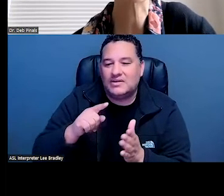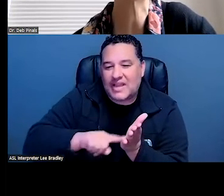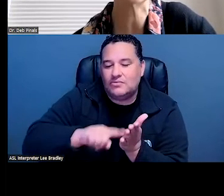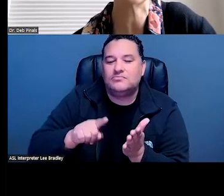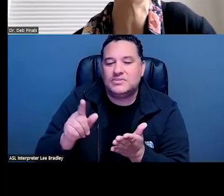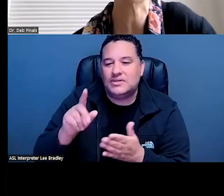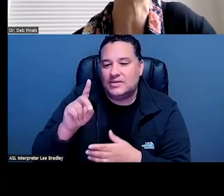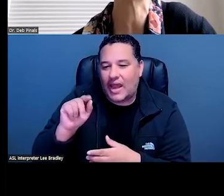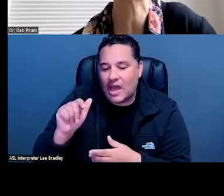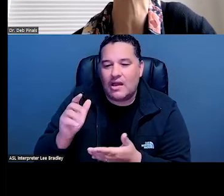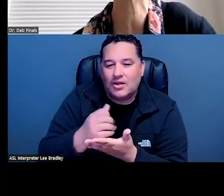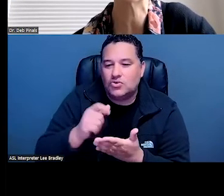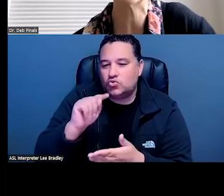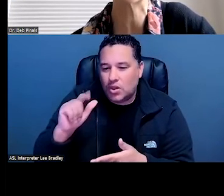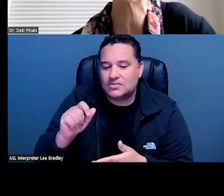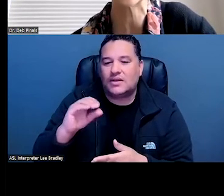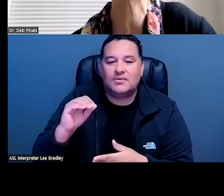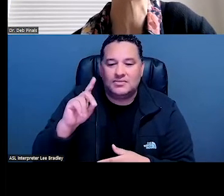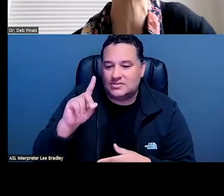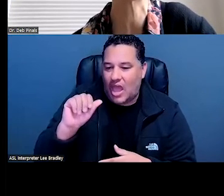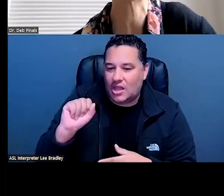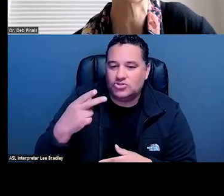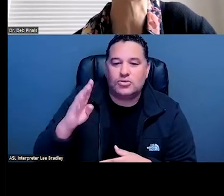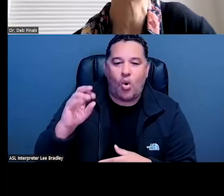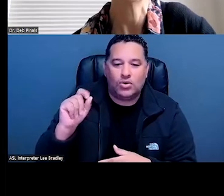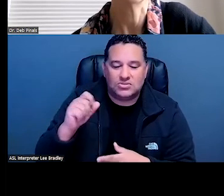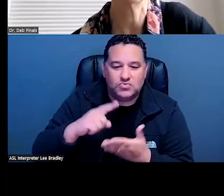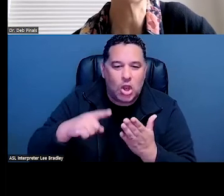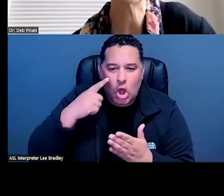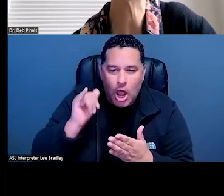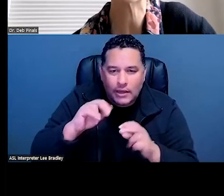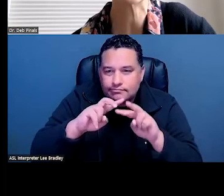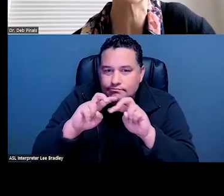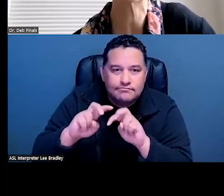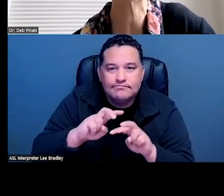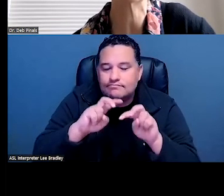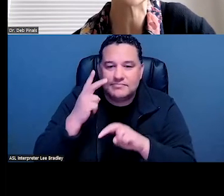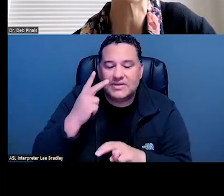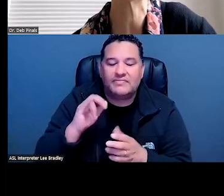WILL BE ABLE TO, TO SHARE EXAMPLES OF THEIR DATA COLLECTION. TOOL S. DASH BOARDS. AND, PEOPLE WILL BE ABLE TO